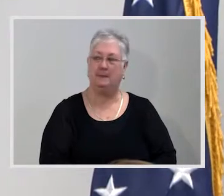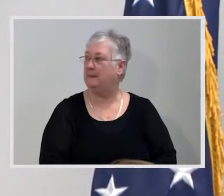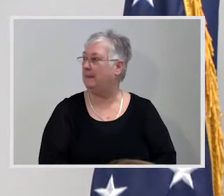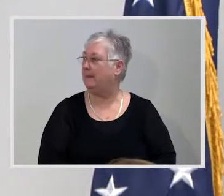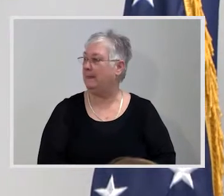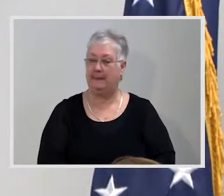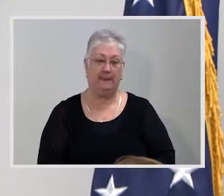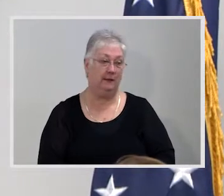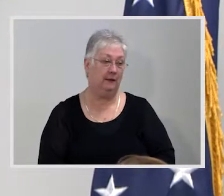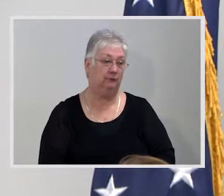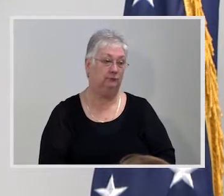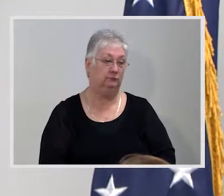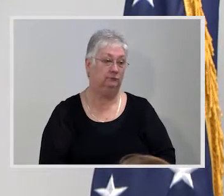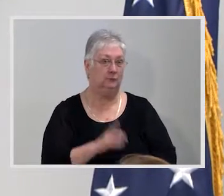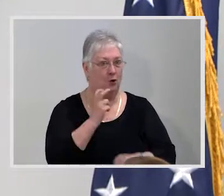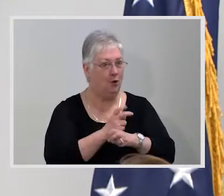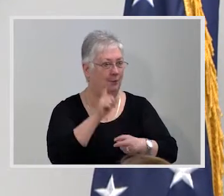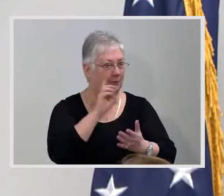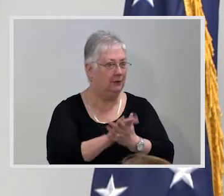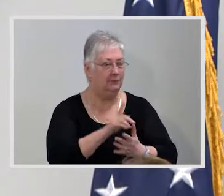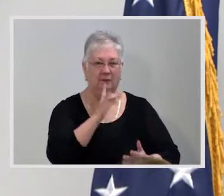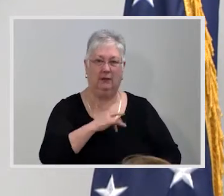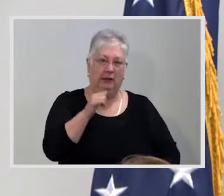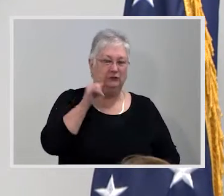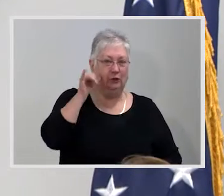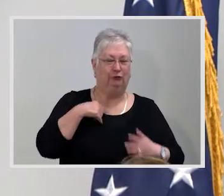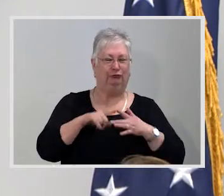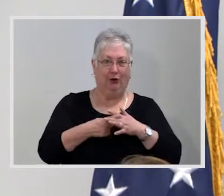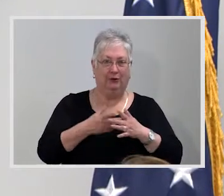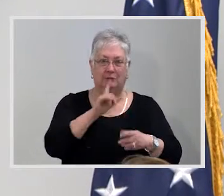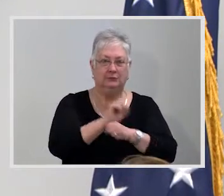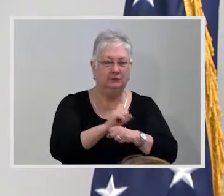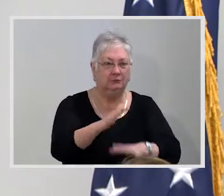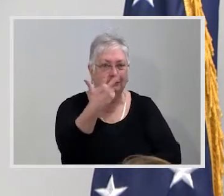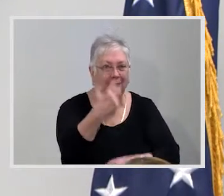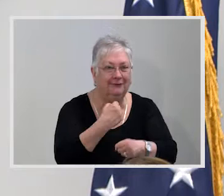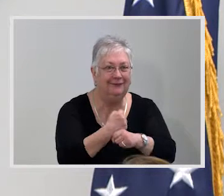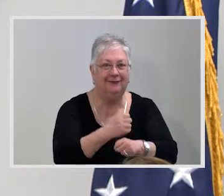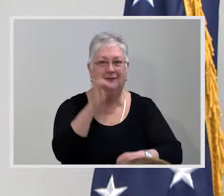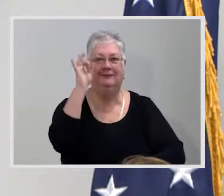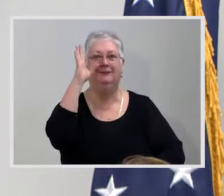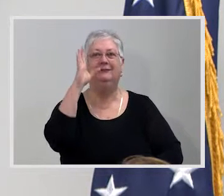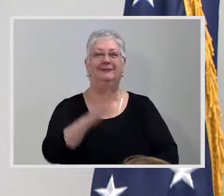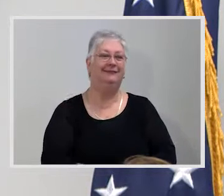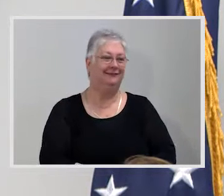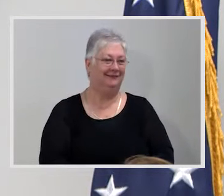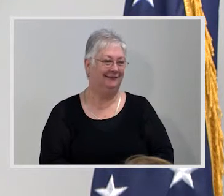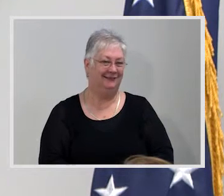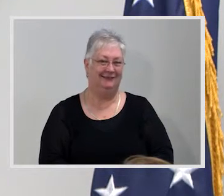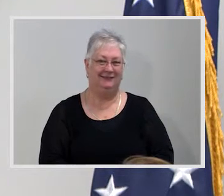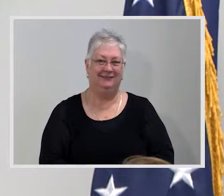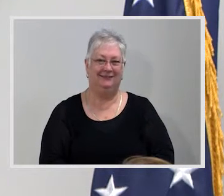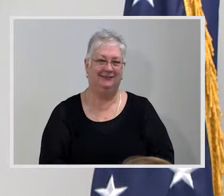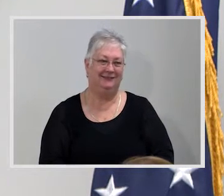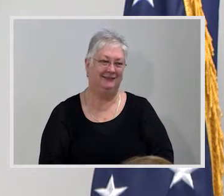YESTERDAY WE WERE STARTING. WE ARE ALREADY WORKING ON AND WILL BE PRESENTING OUR THIRD BALANCED BUDGET TO THE COUNCIL